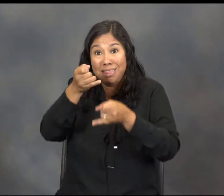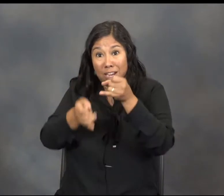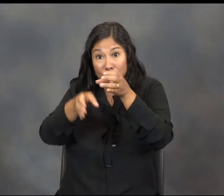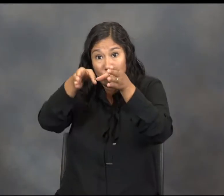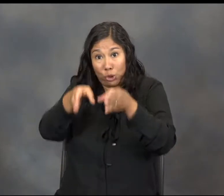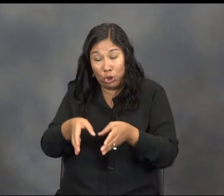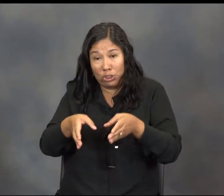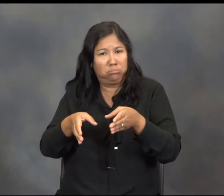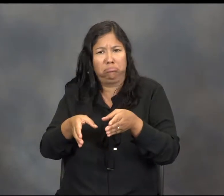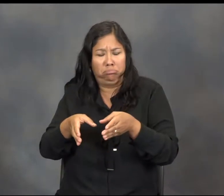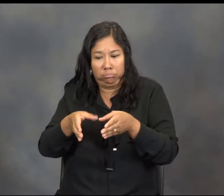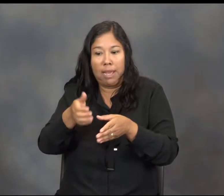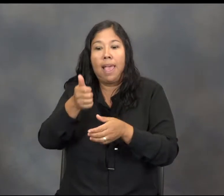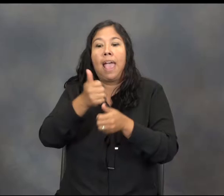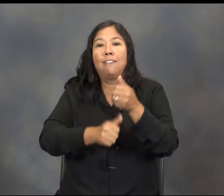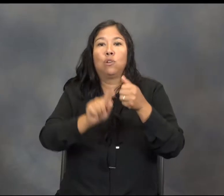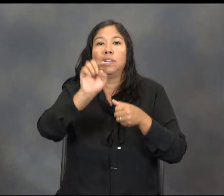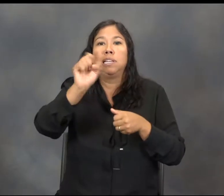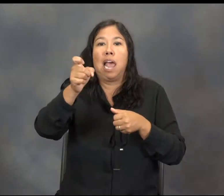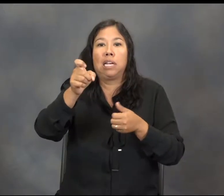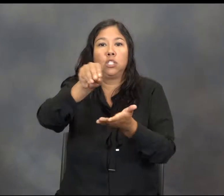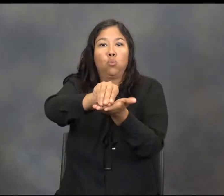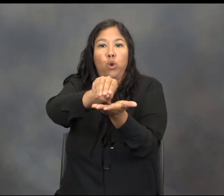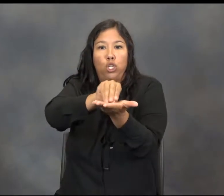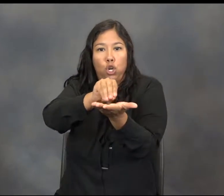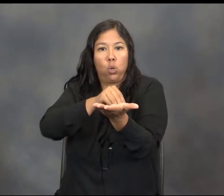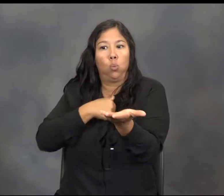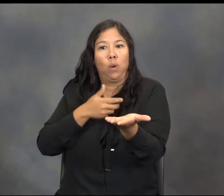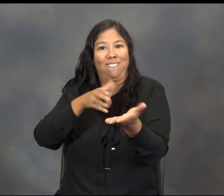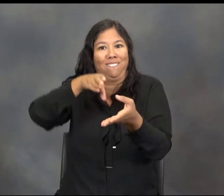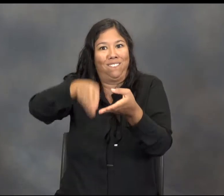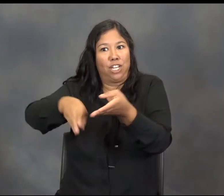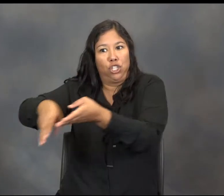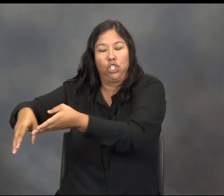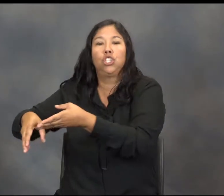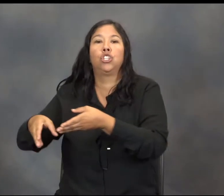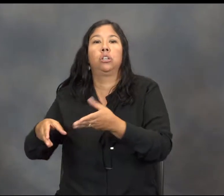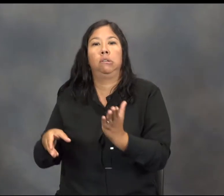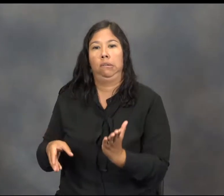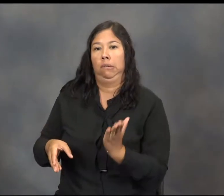Every tax return that we do here at the tax site is reviewed by a second volunteer